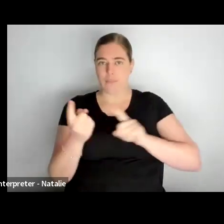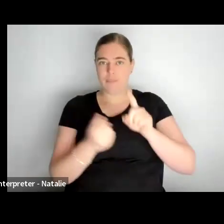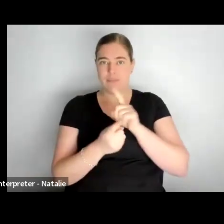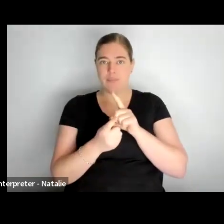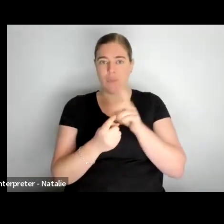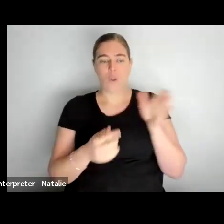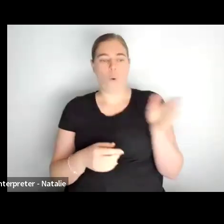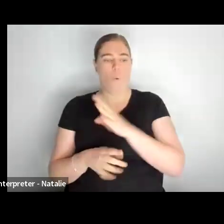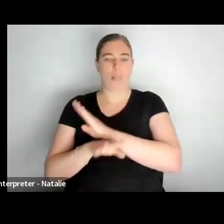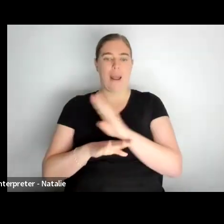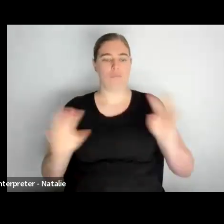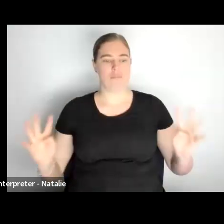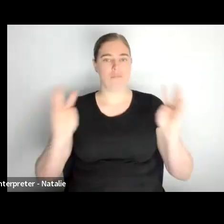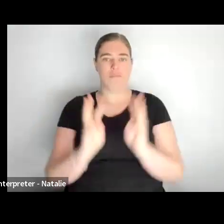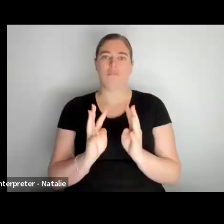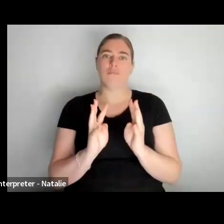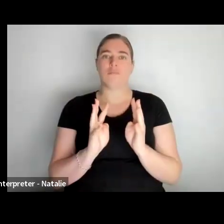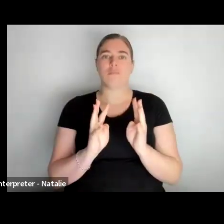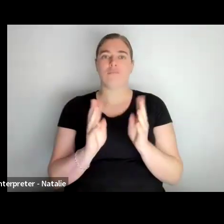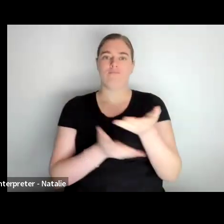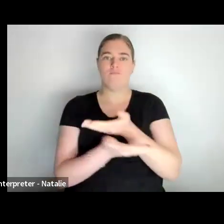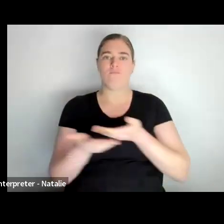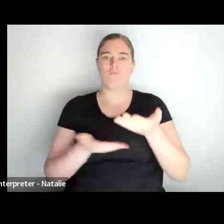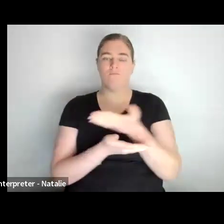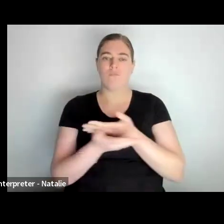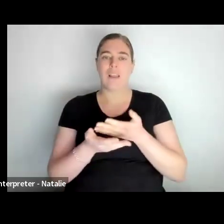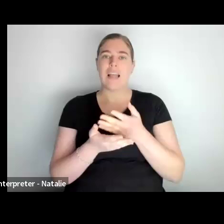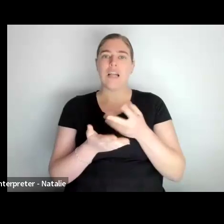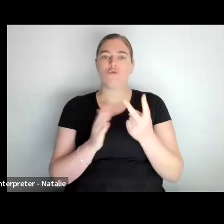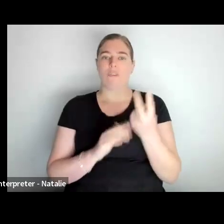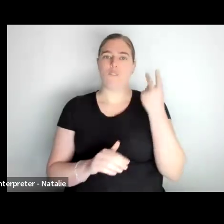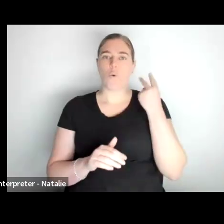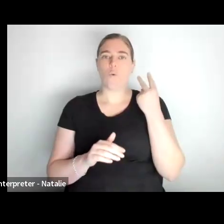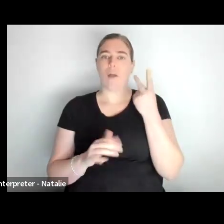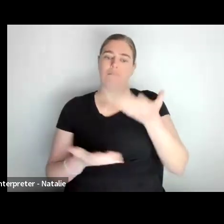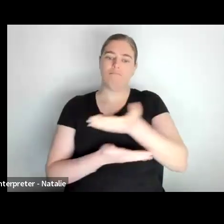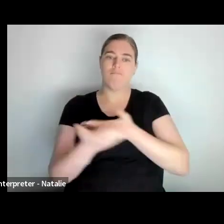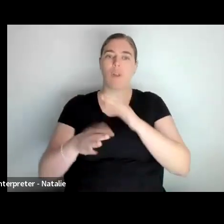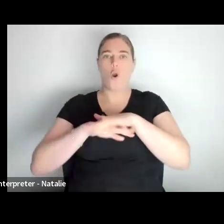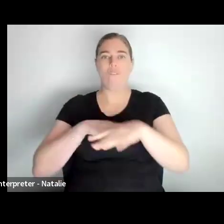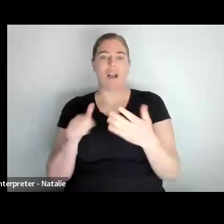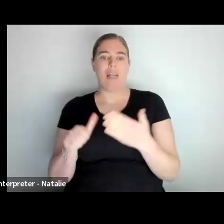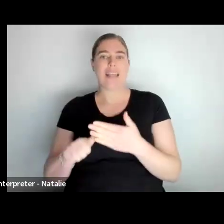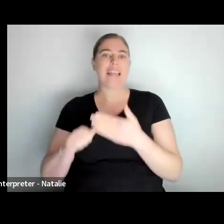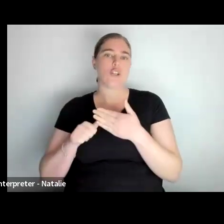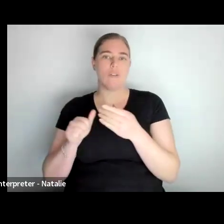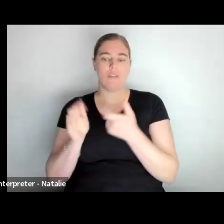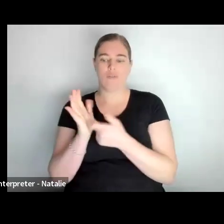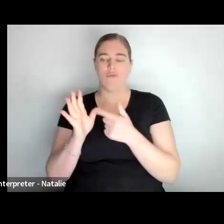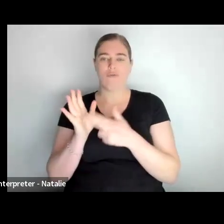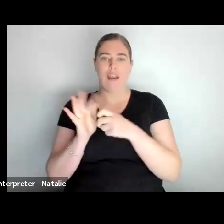the peers on a panel together to review and discuss the initial ranking of applications.